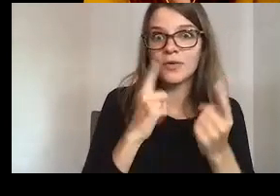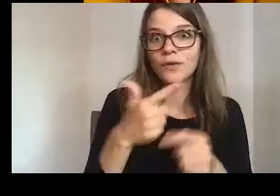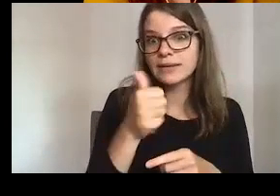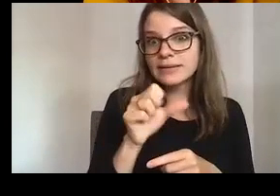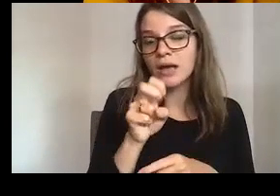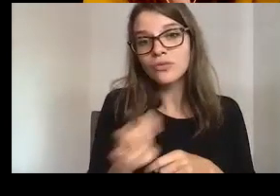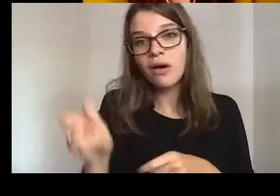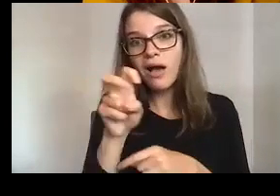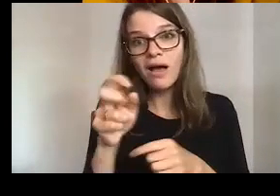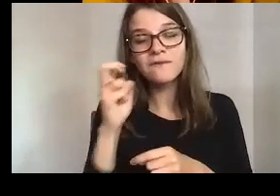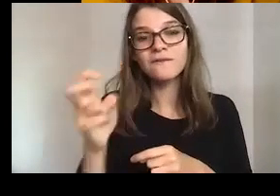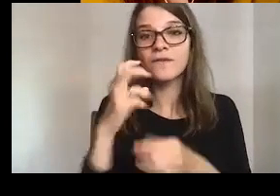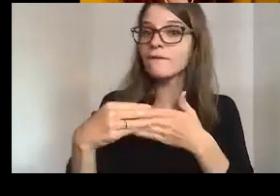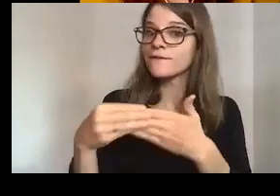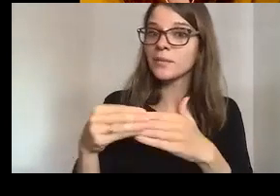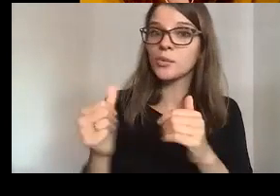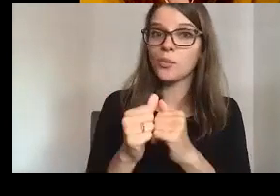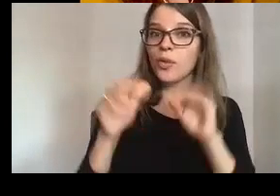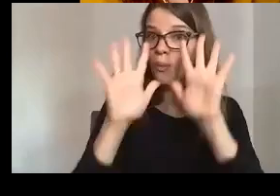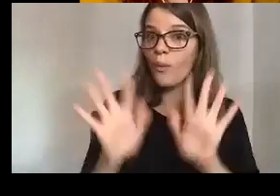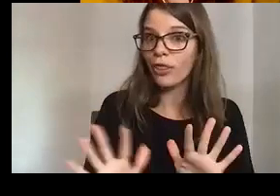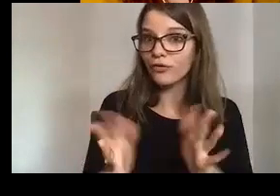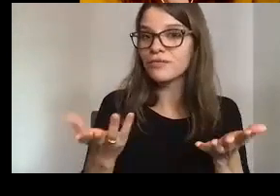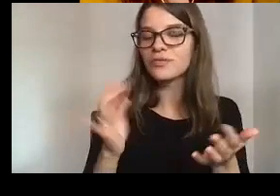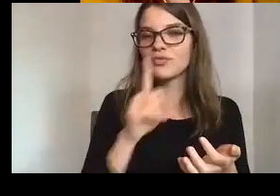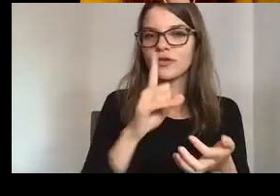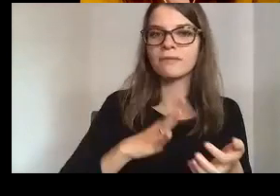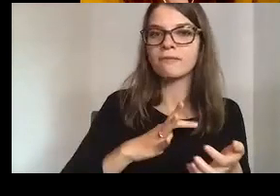the weather isn't too good that's really a way that telehealth is working well